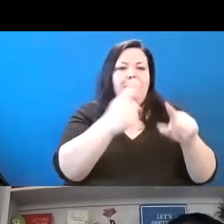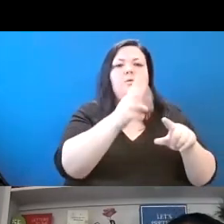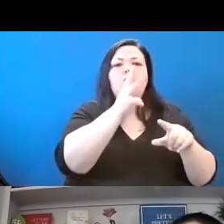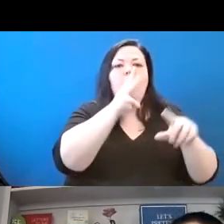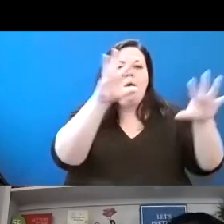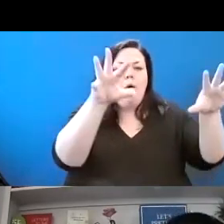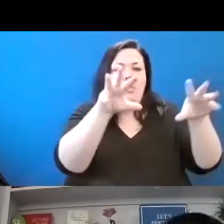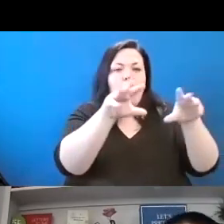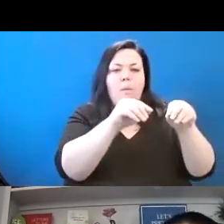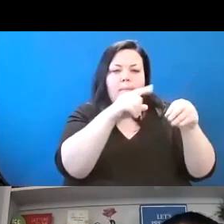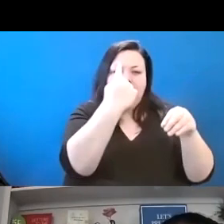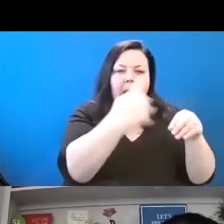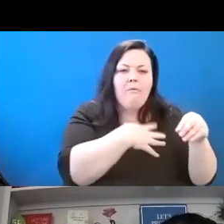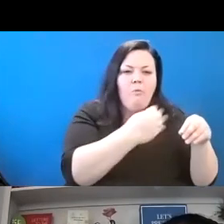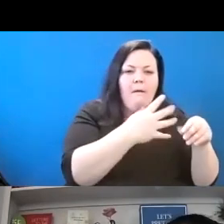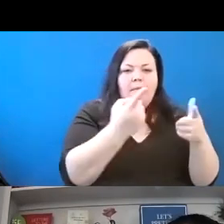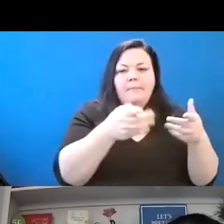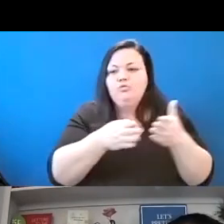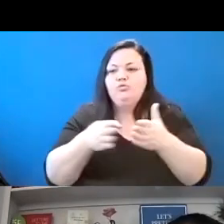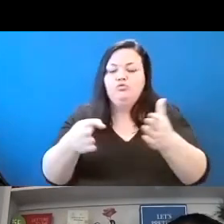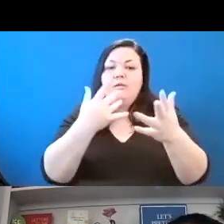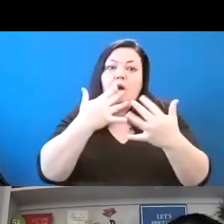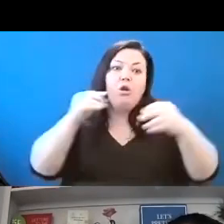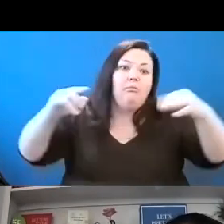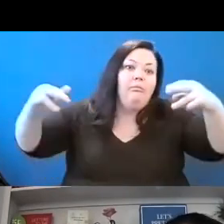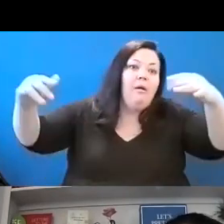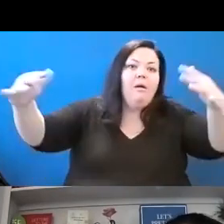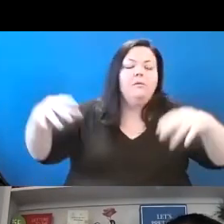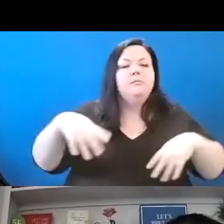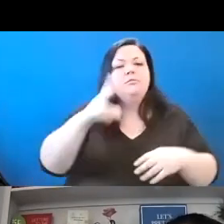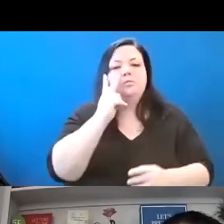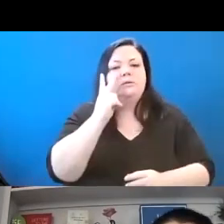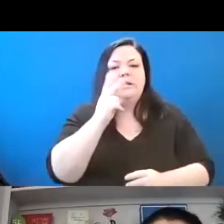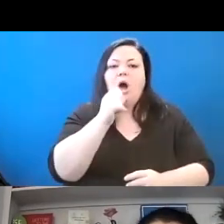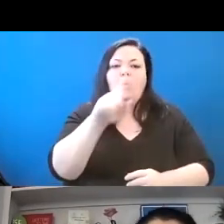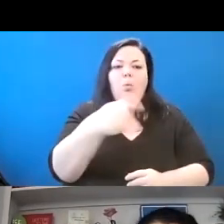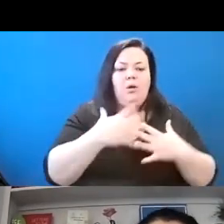then when she's out in the street um how i mean not just her clothing but just everything is much